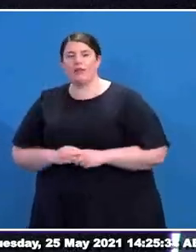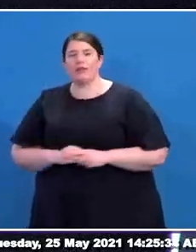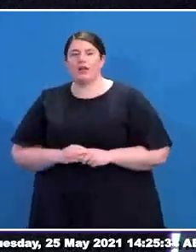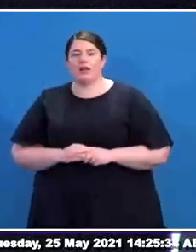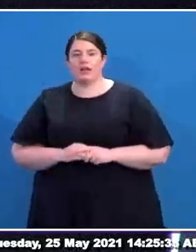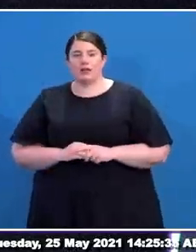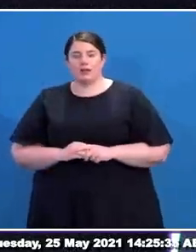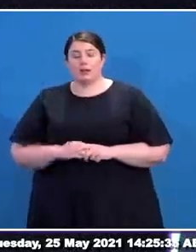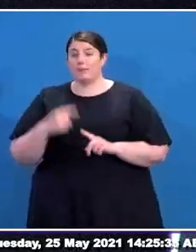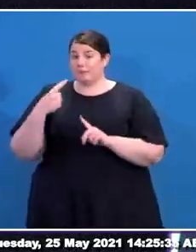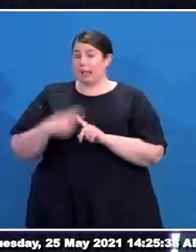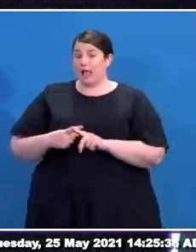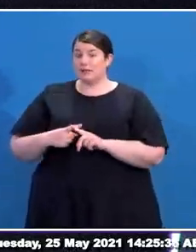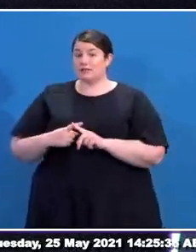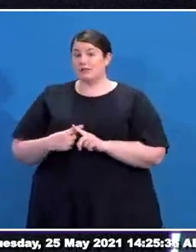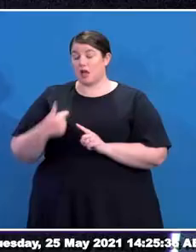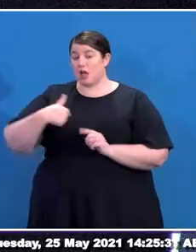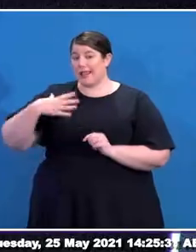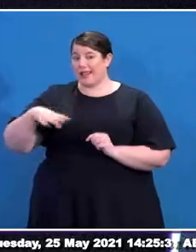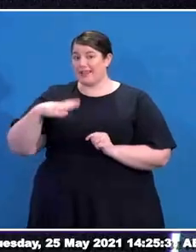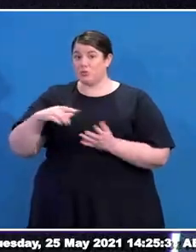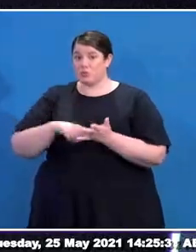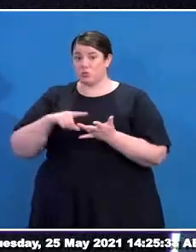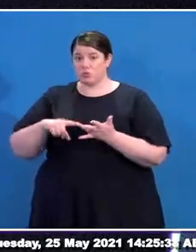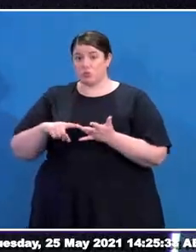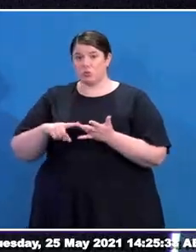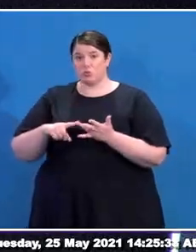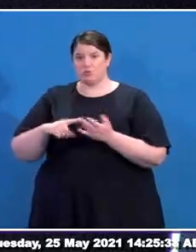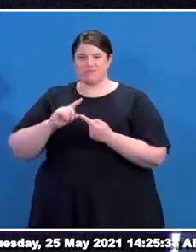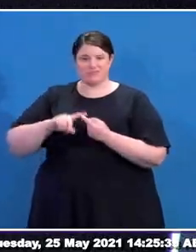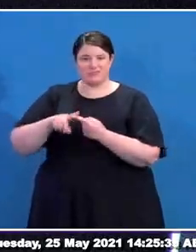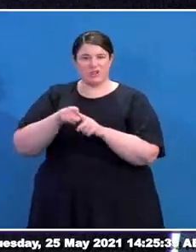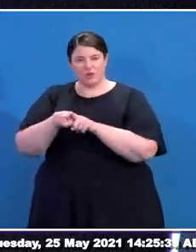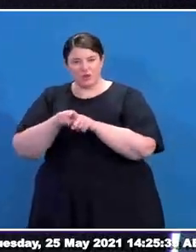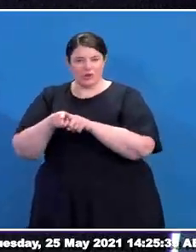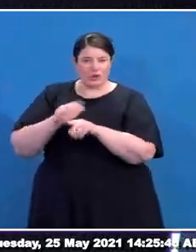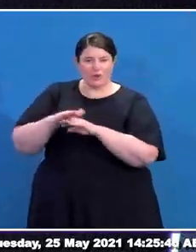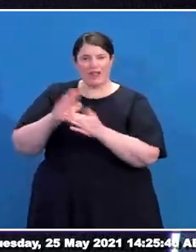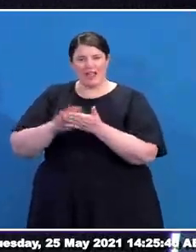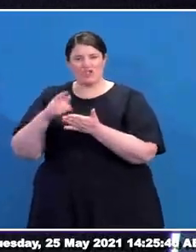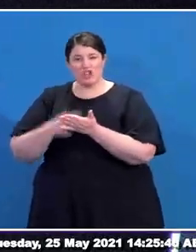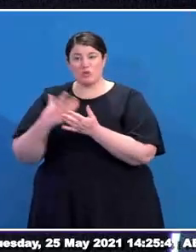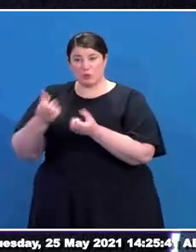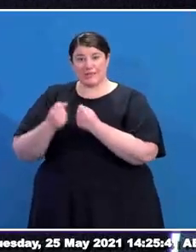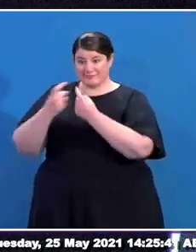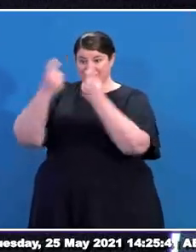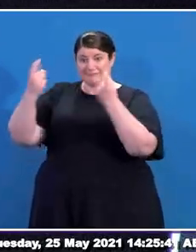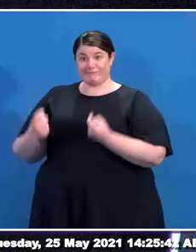of a certified practitioner in HR, I had to provide them with a case